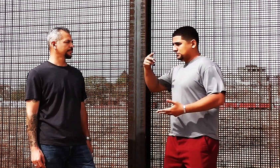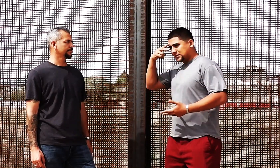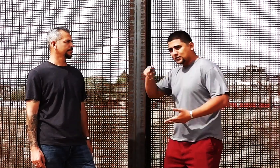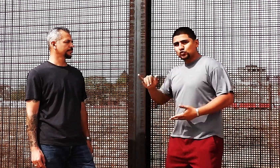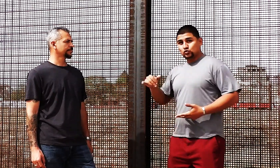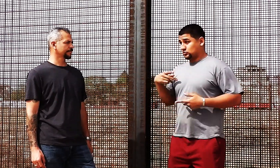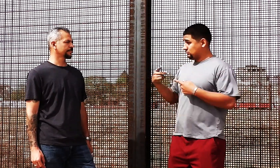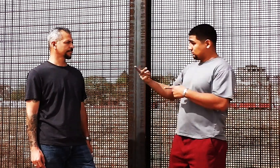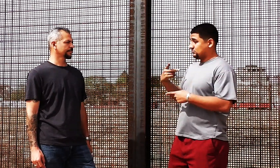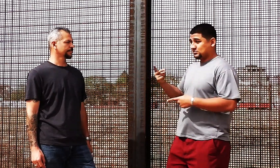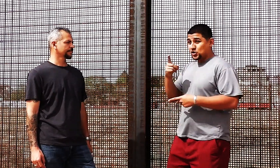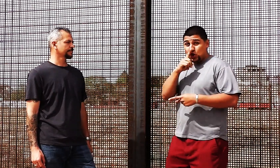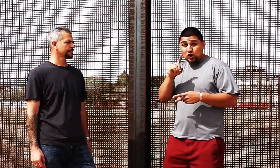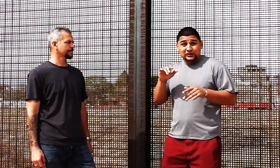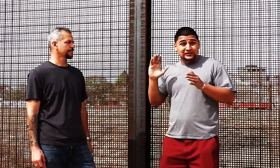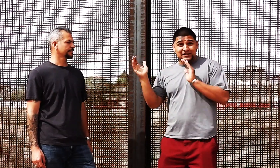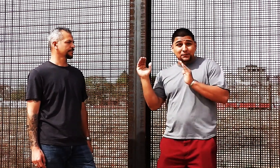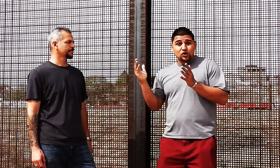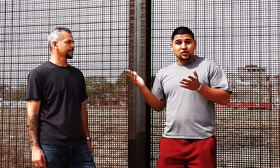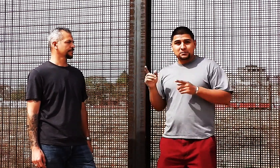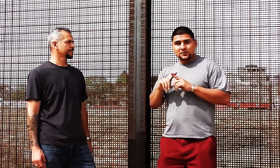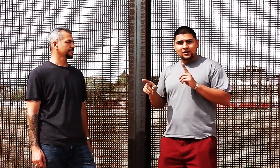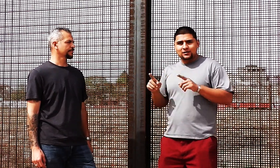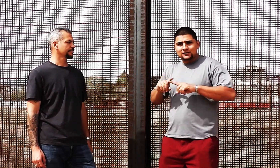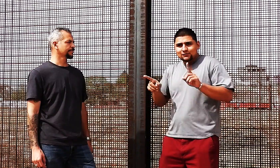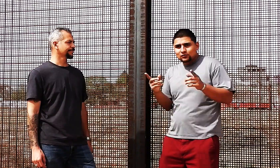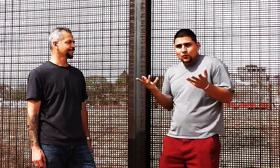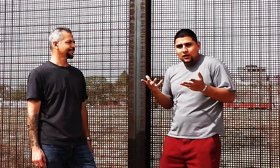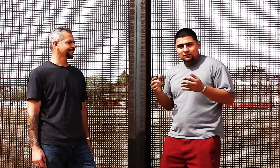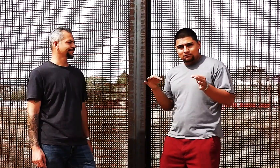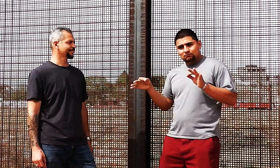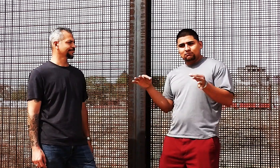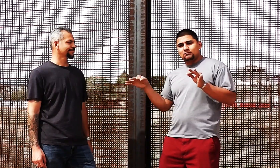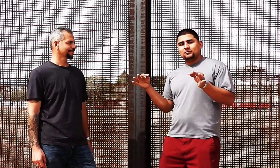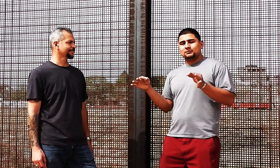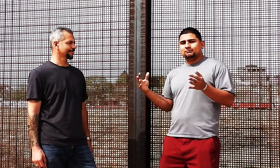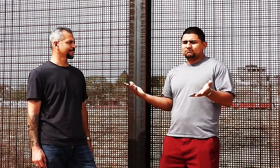Rogelio is Mexican. We are similar. What is the difference - paper status.